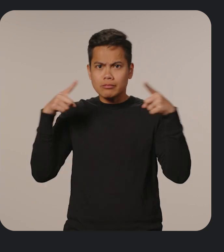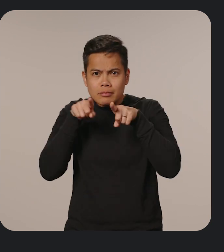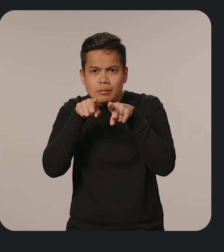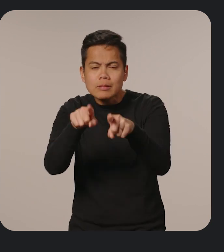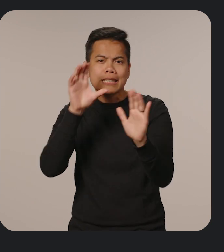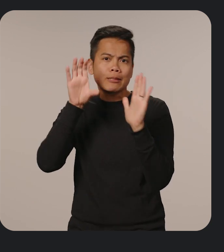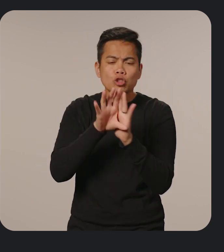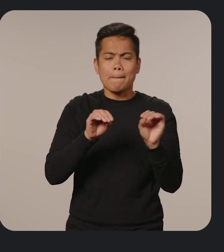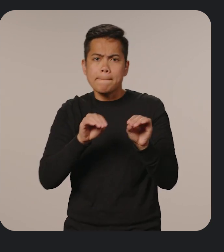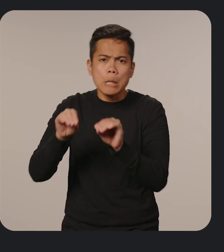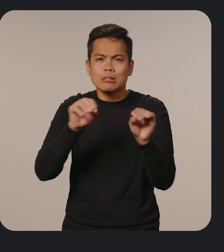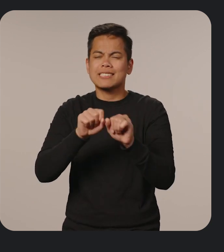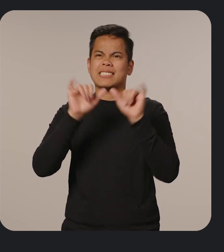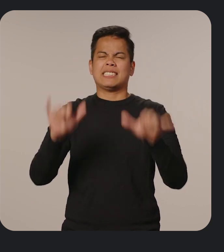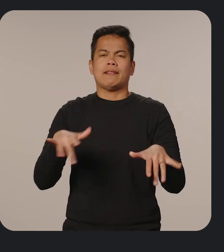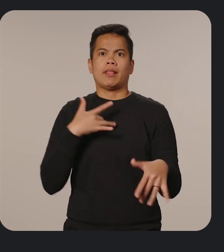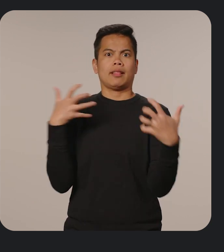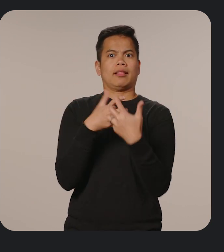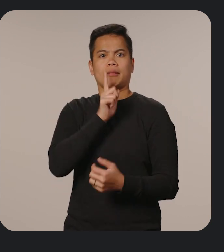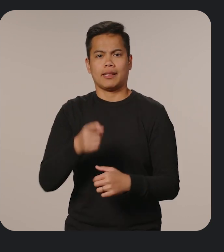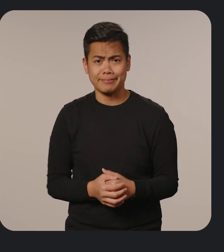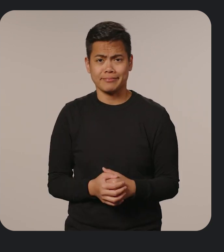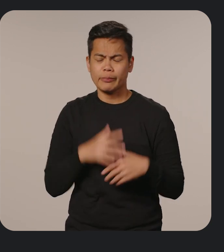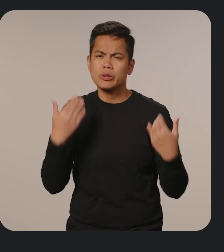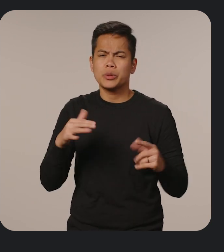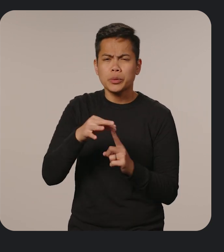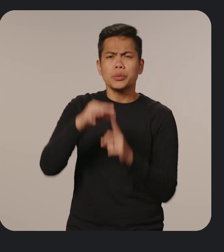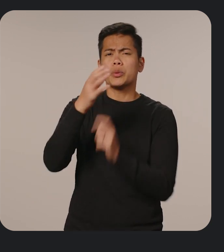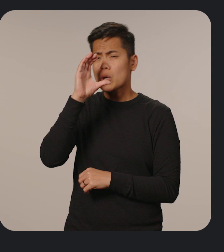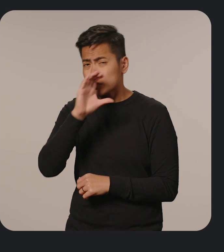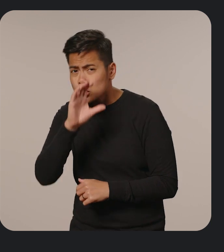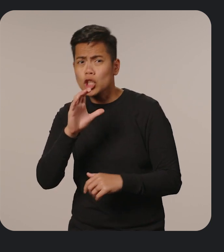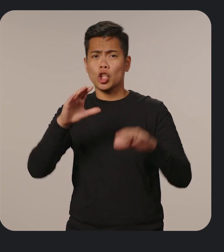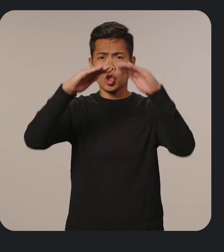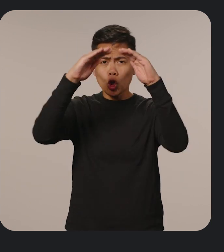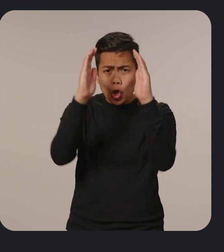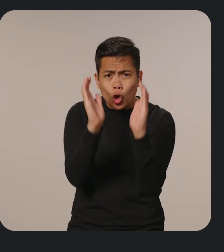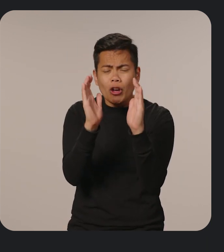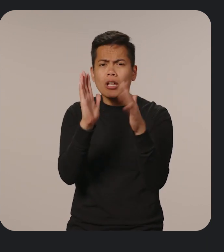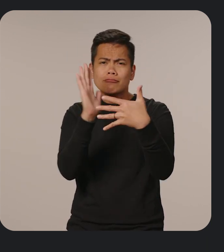and motion system to life. With its unique animations and curves, and dynamic compression